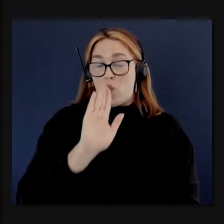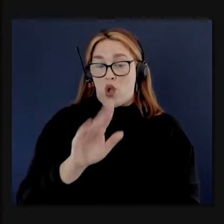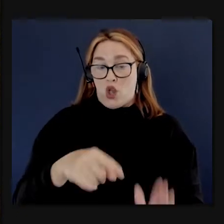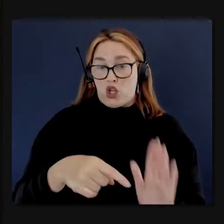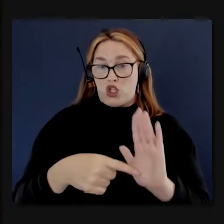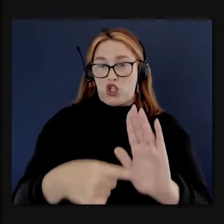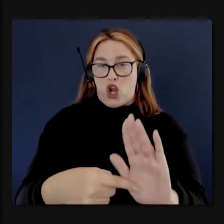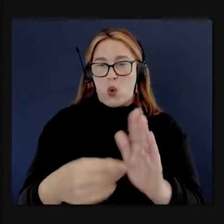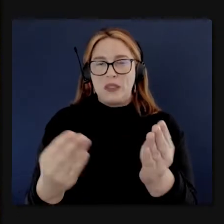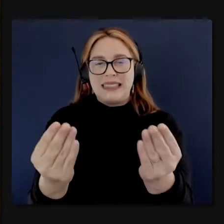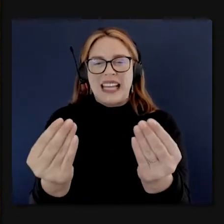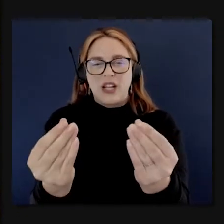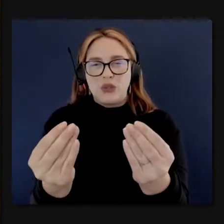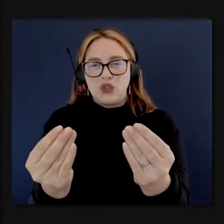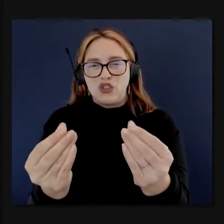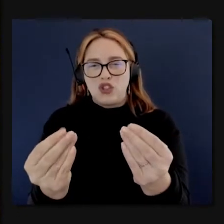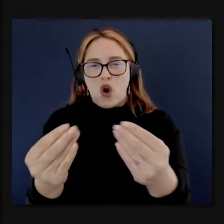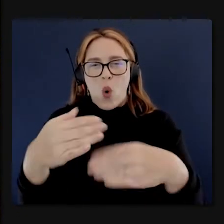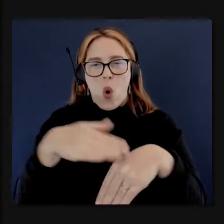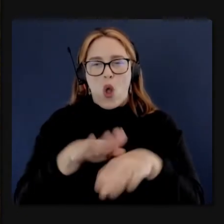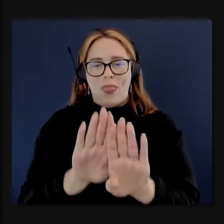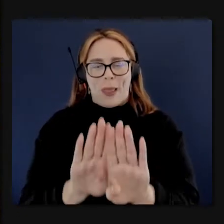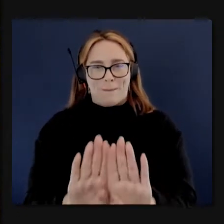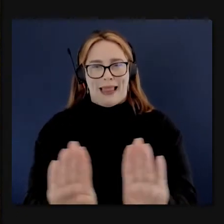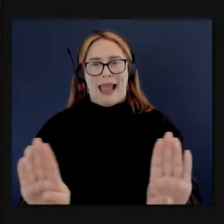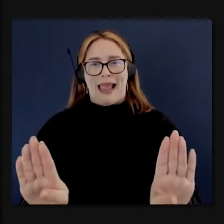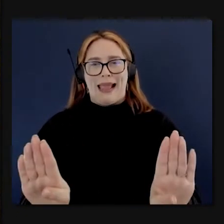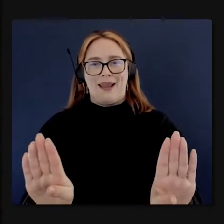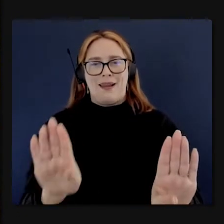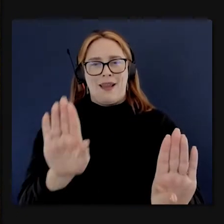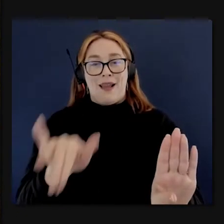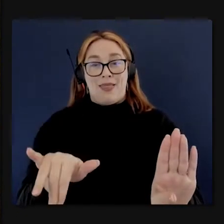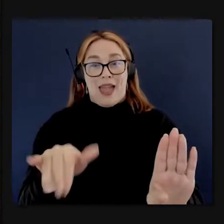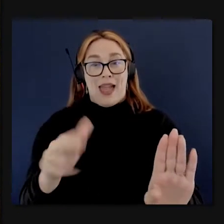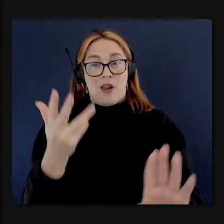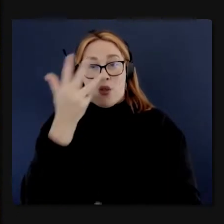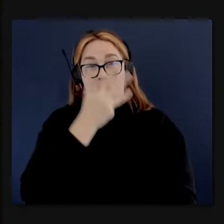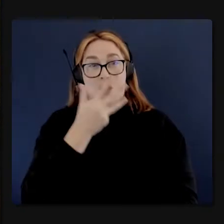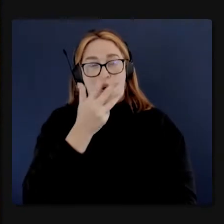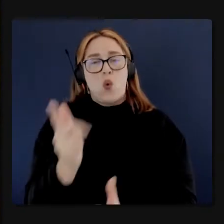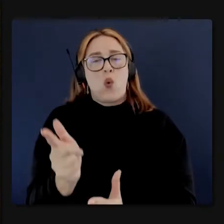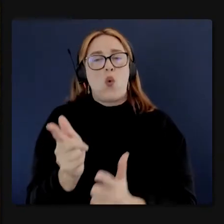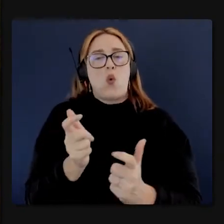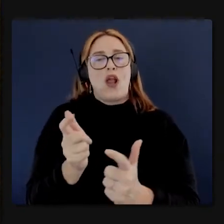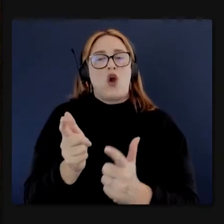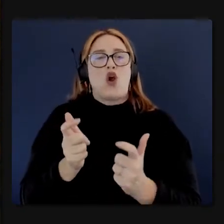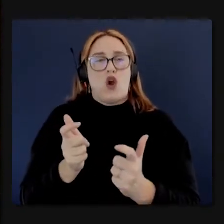Simplygon creates a cheap representational object, which from a distance,